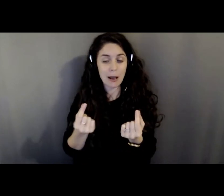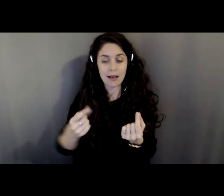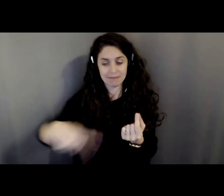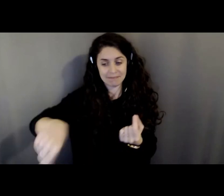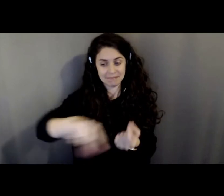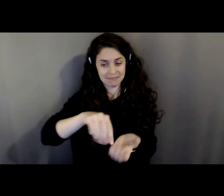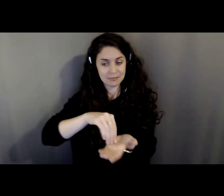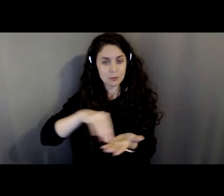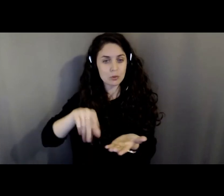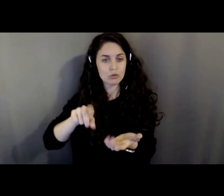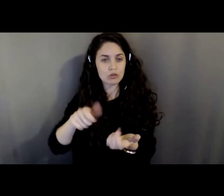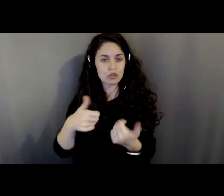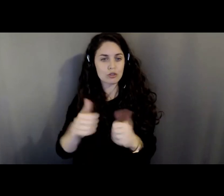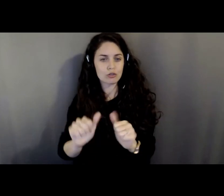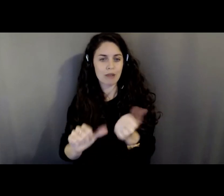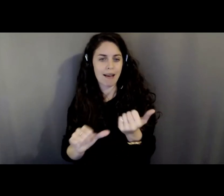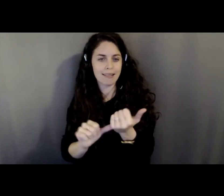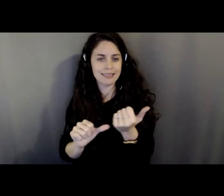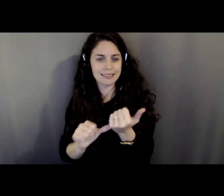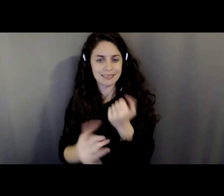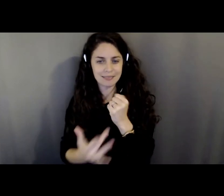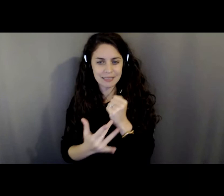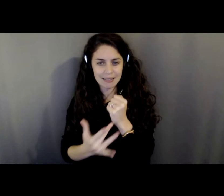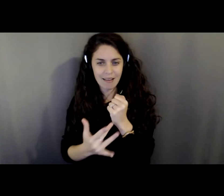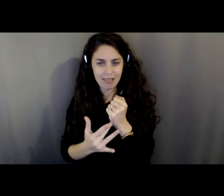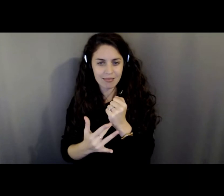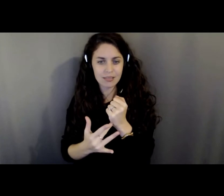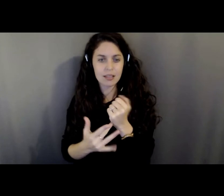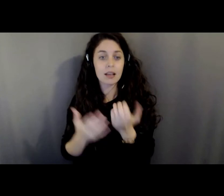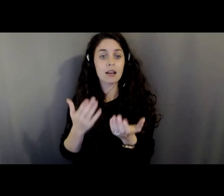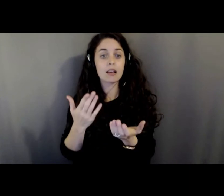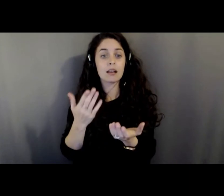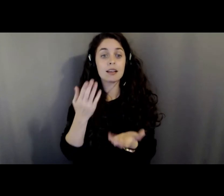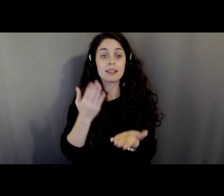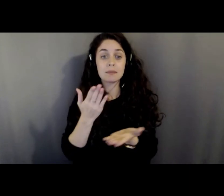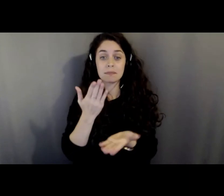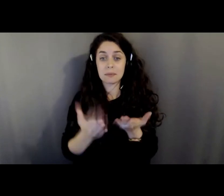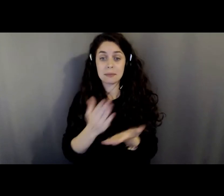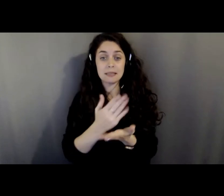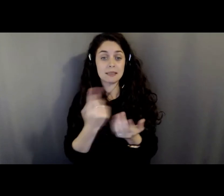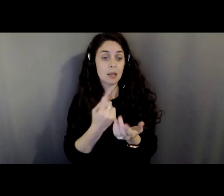assistive technology that might be common for someone with a visual impairment, so just really